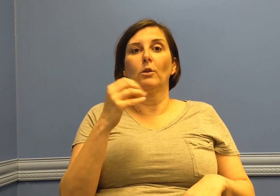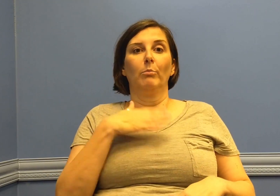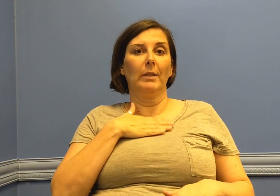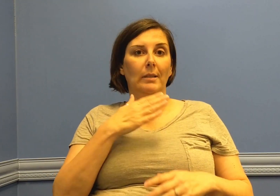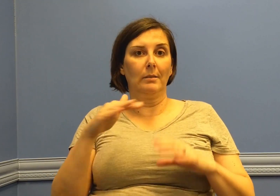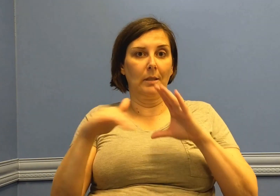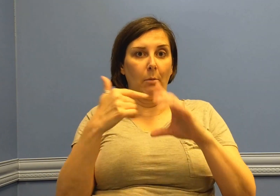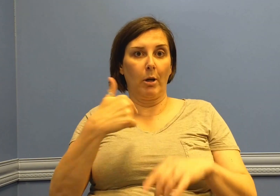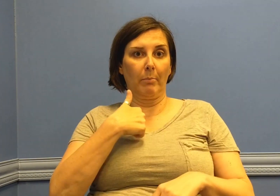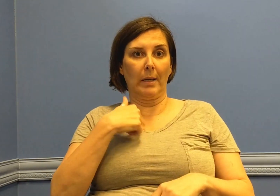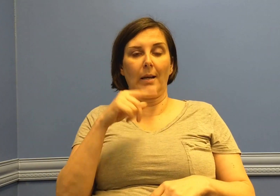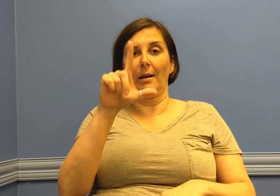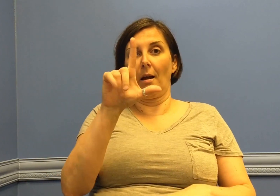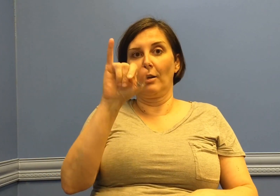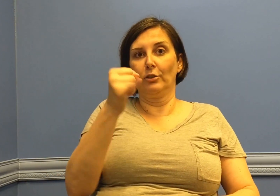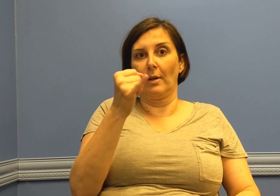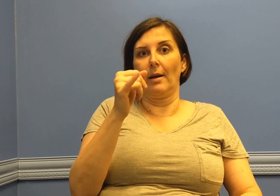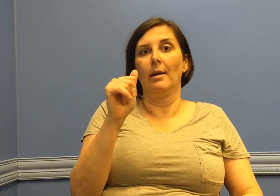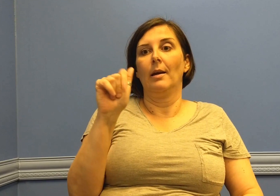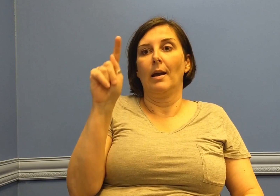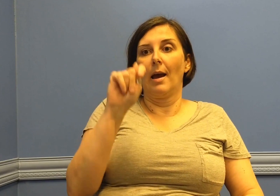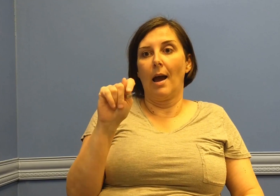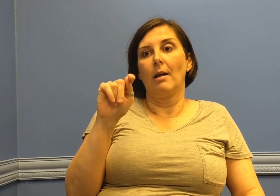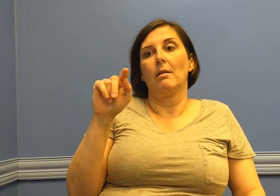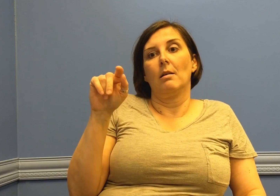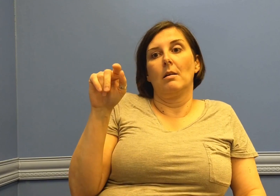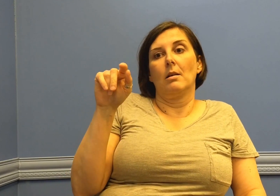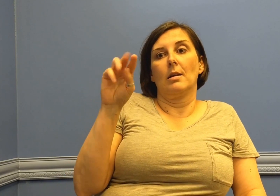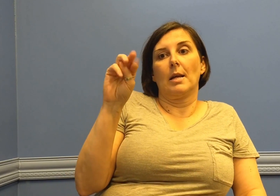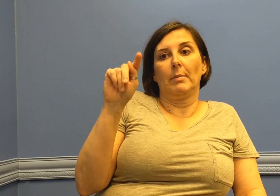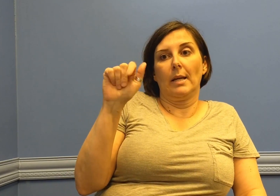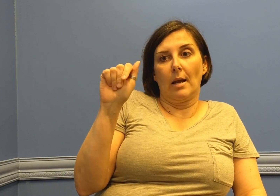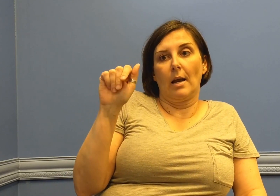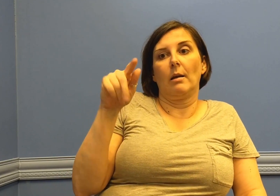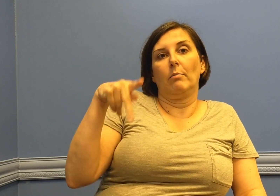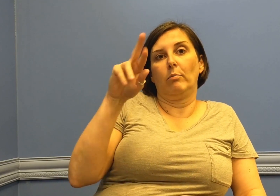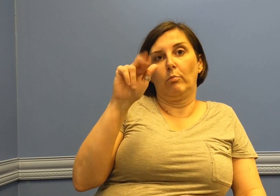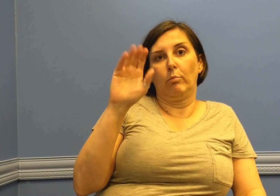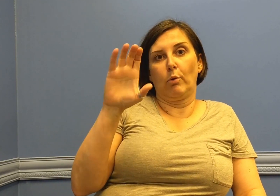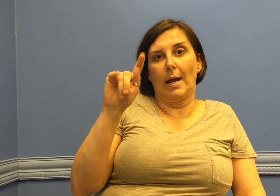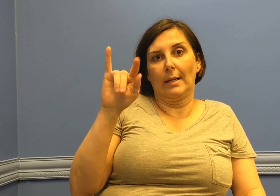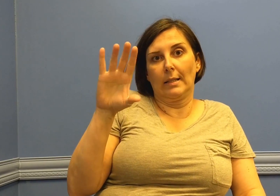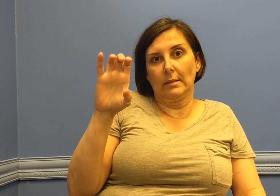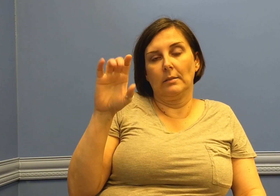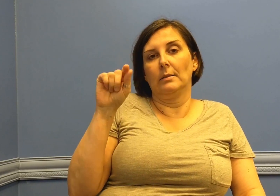You can email me at LJ@mtapractice.com